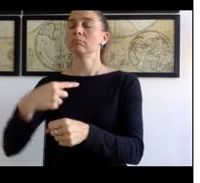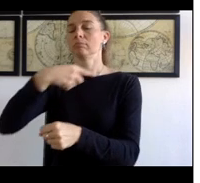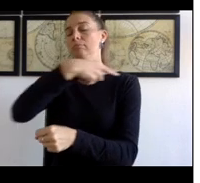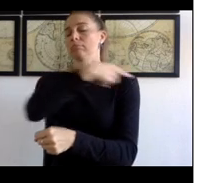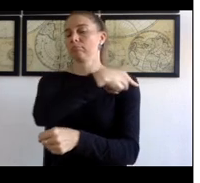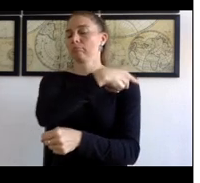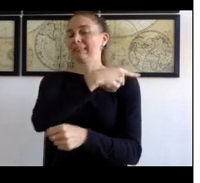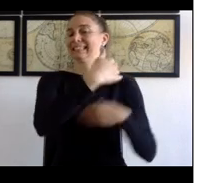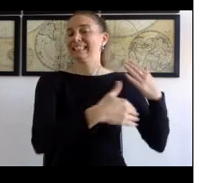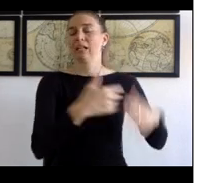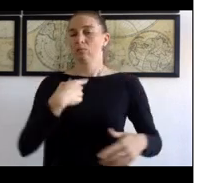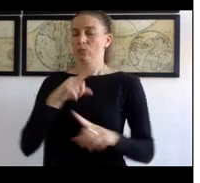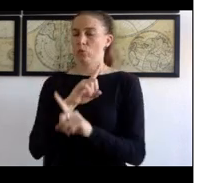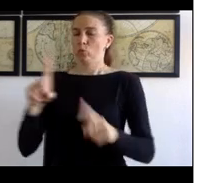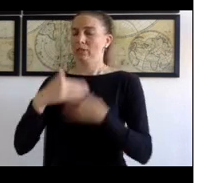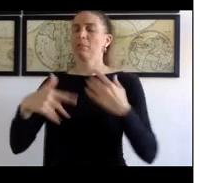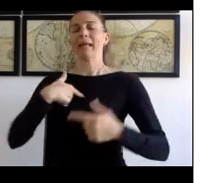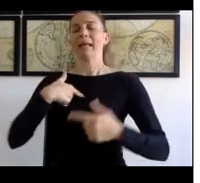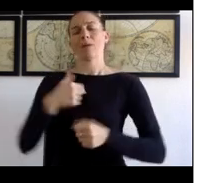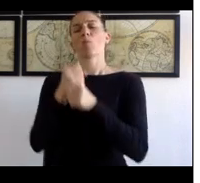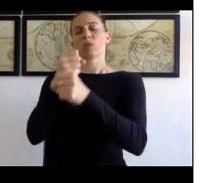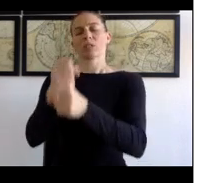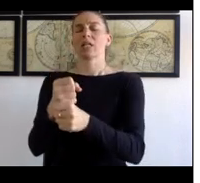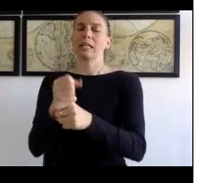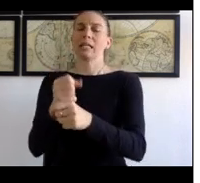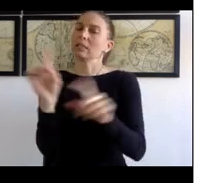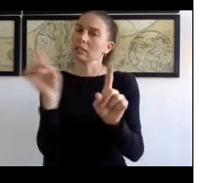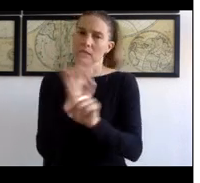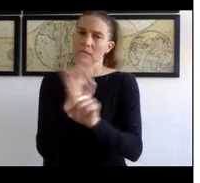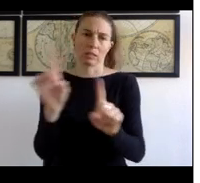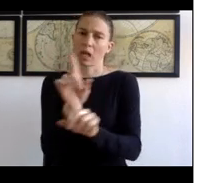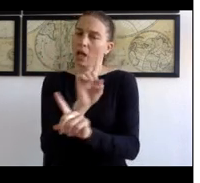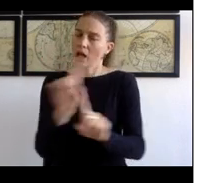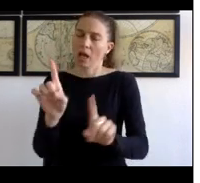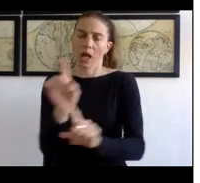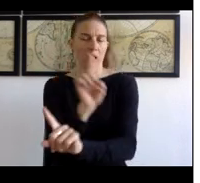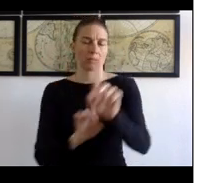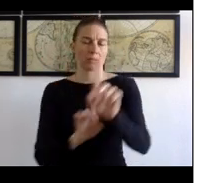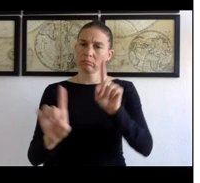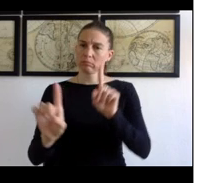In terms of labour market data we'll need to go deeper into it.